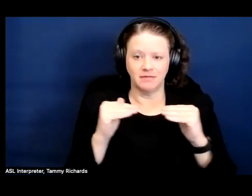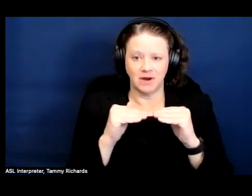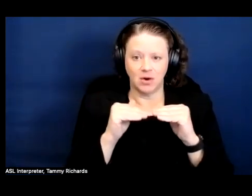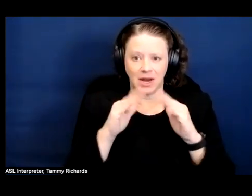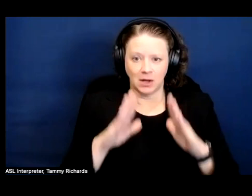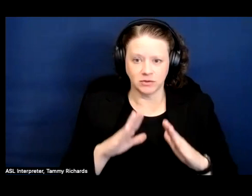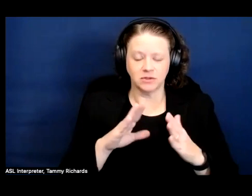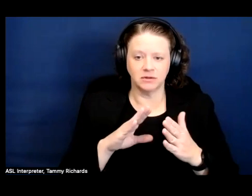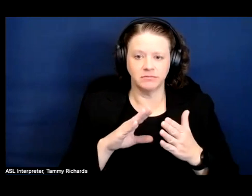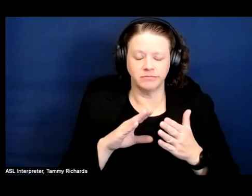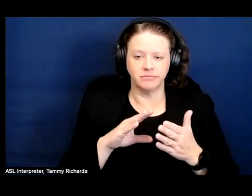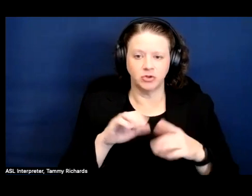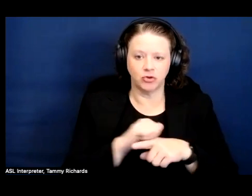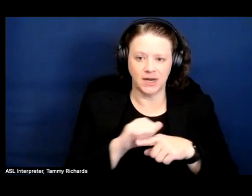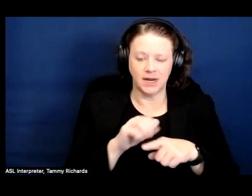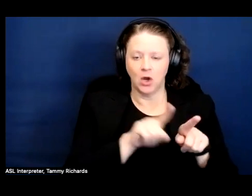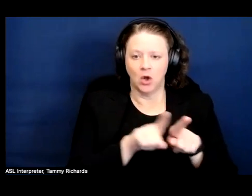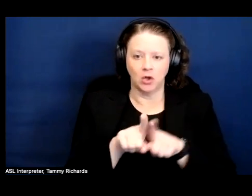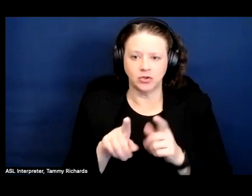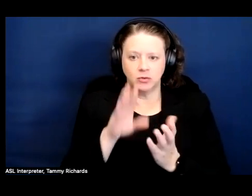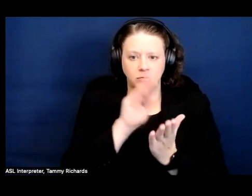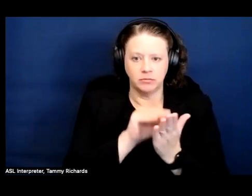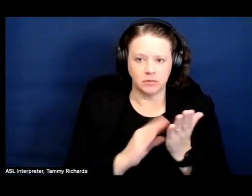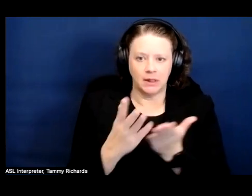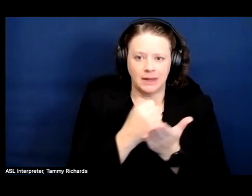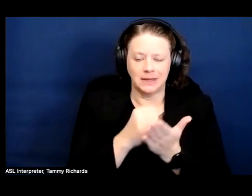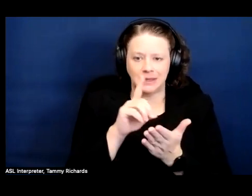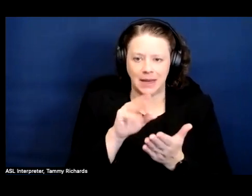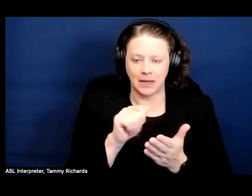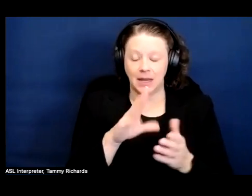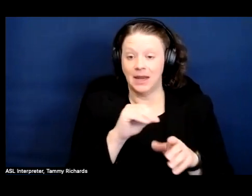So that need ended up really prompting a shift